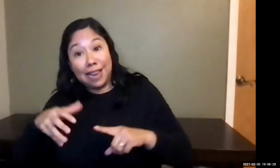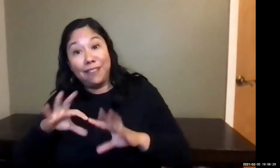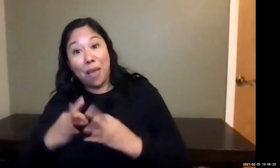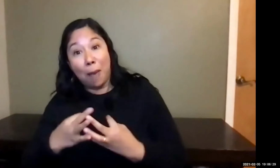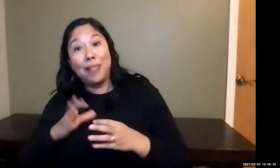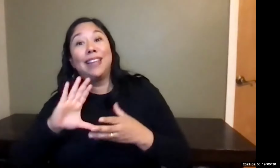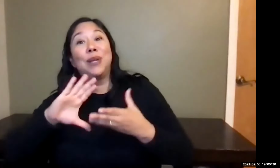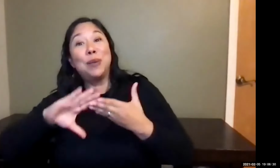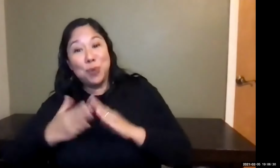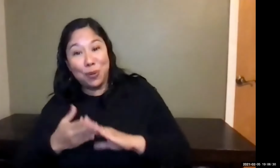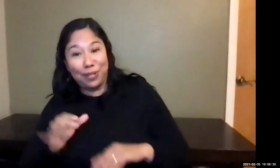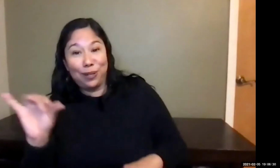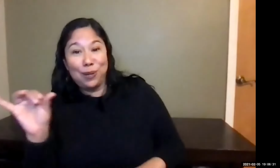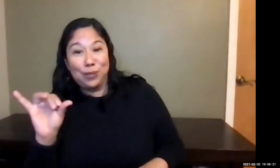So we really appreciate it.